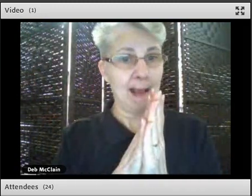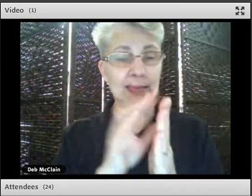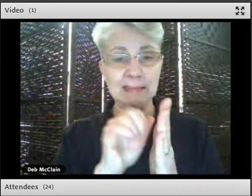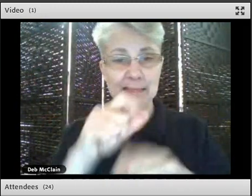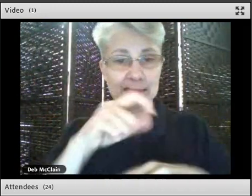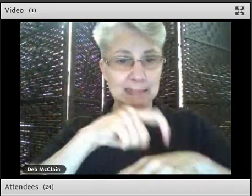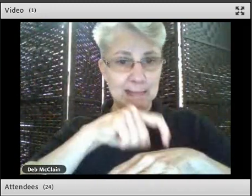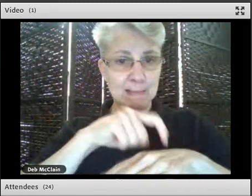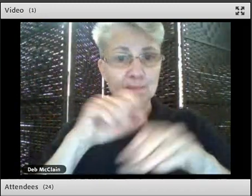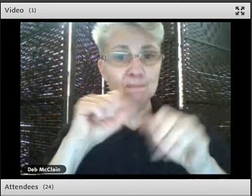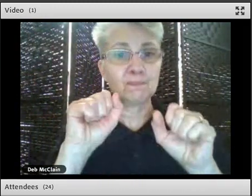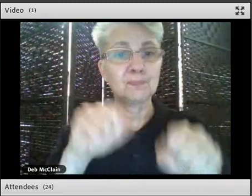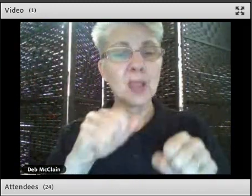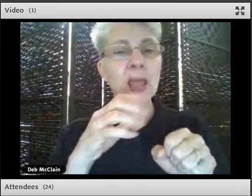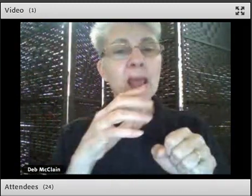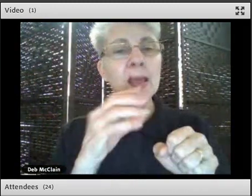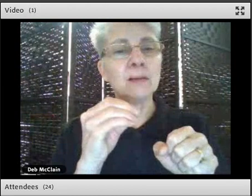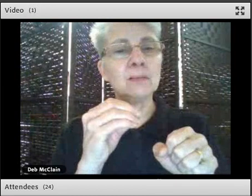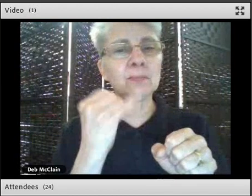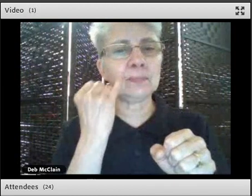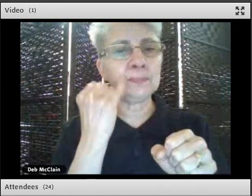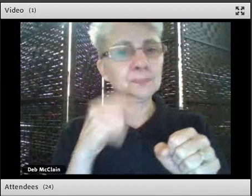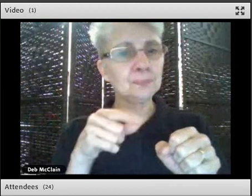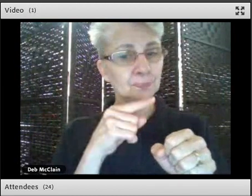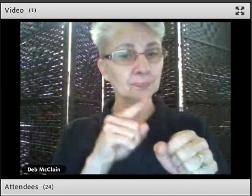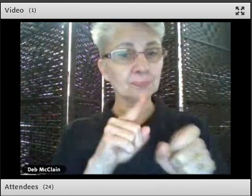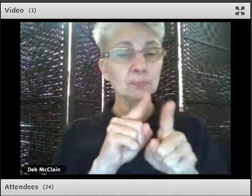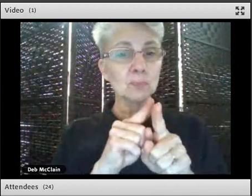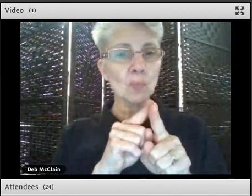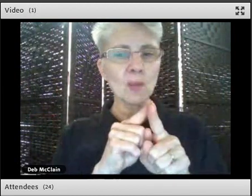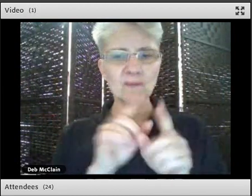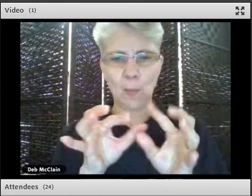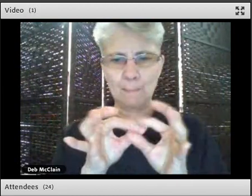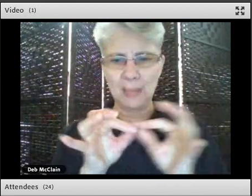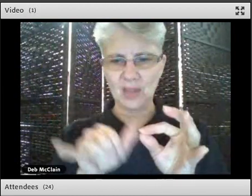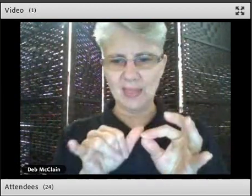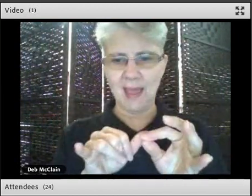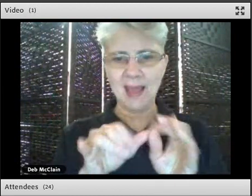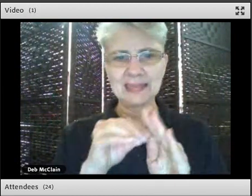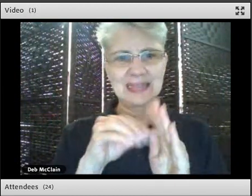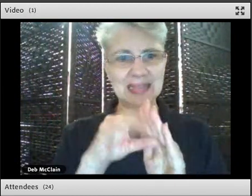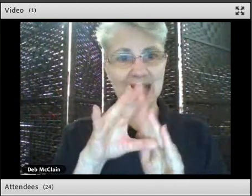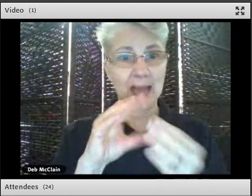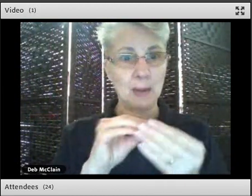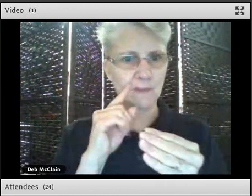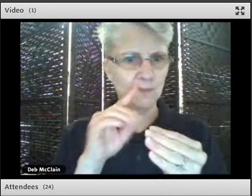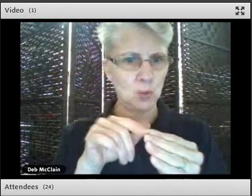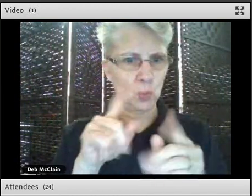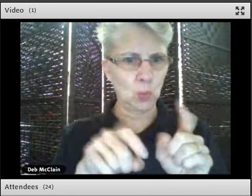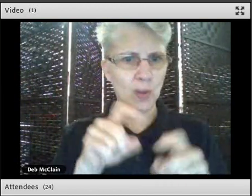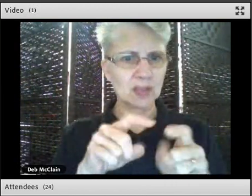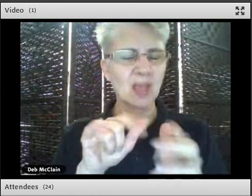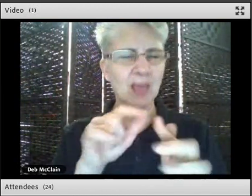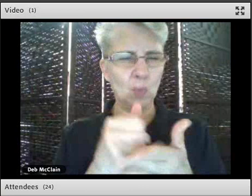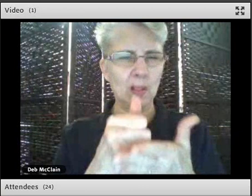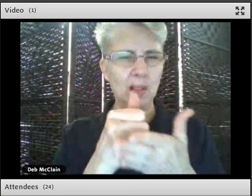that slide number for your question, that can be really helpful for the context and getting back to that.